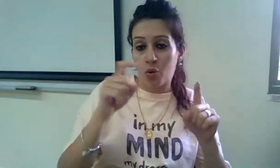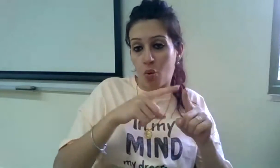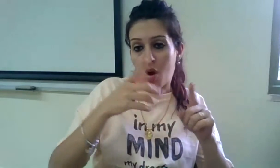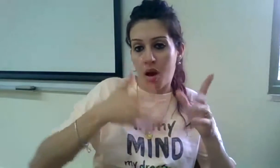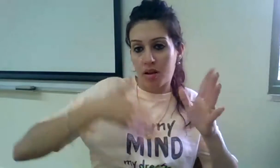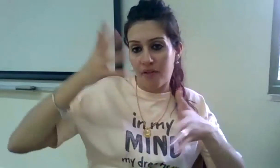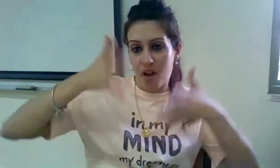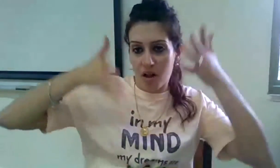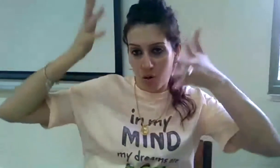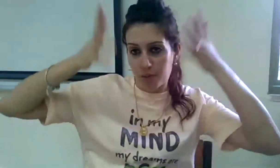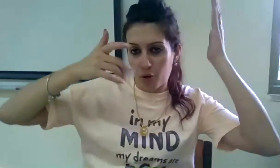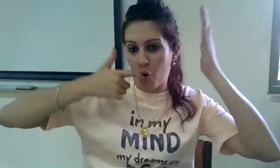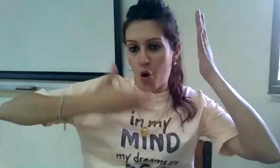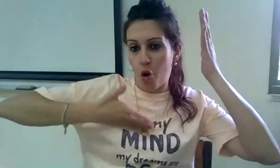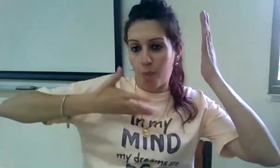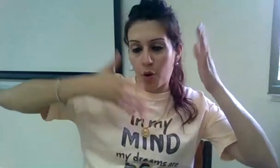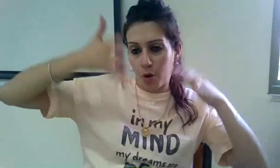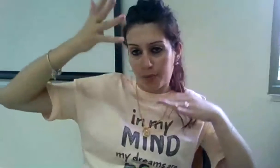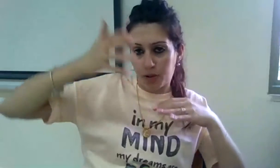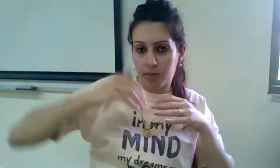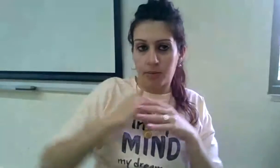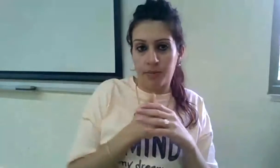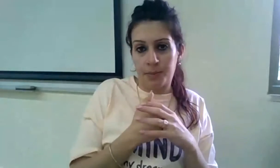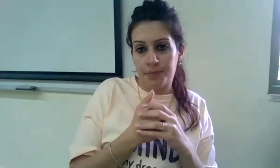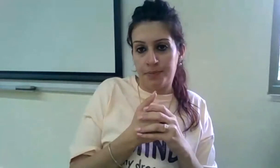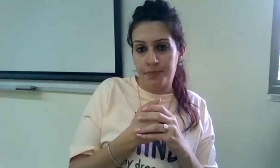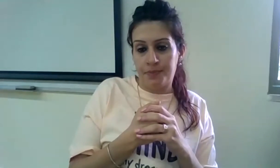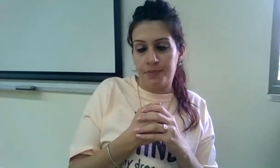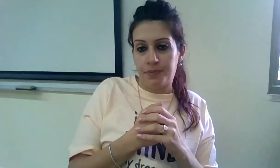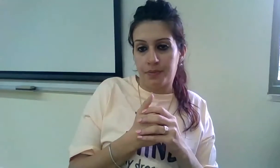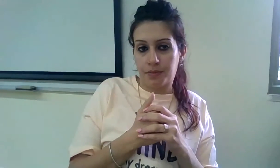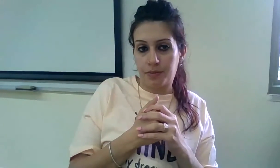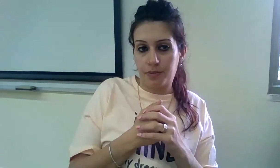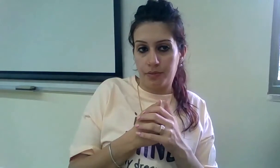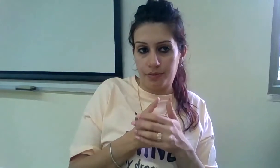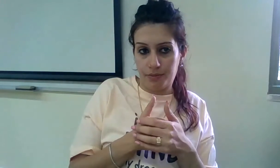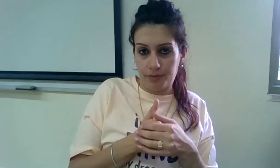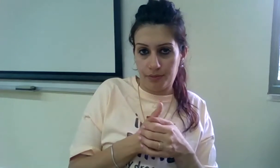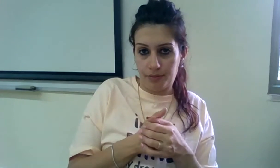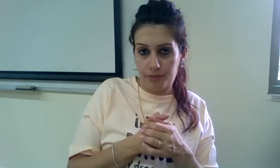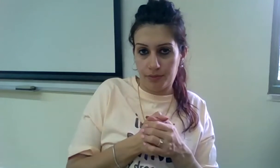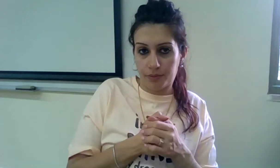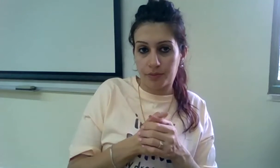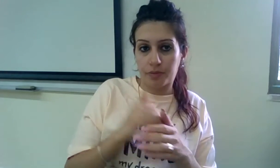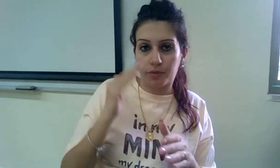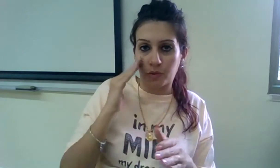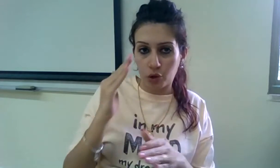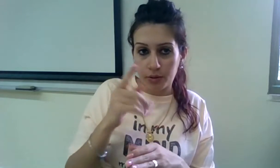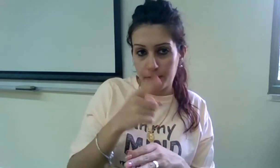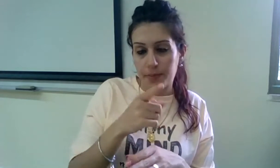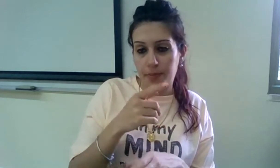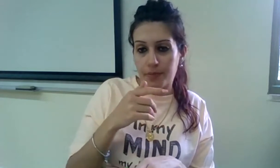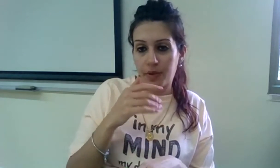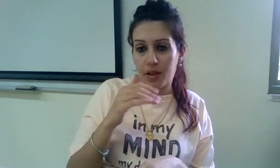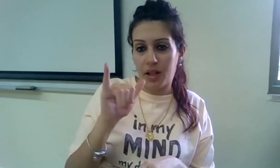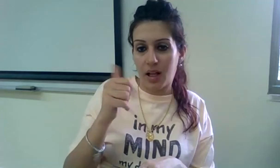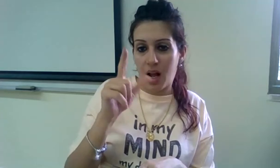according to the same methodology, the outcomes will be very different. So the different circumstances are not that big a problem.